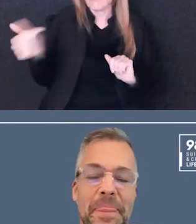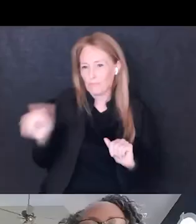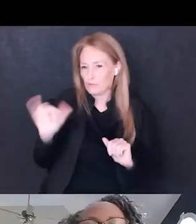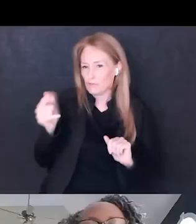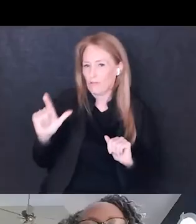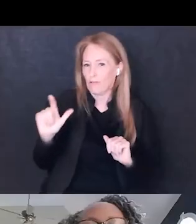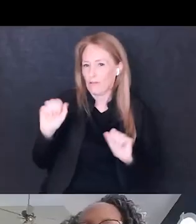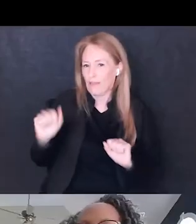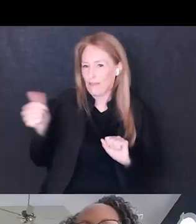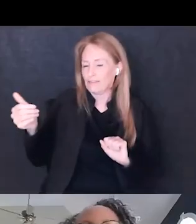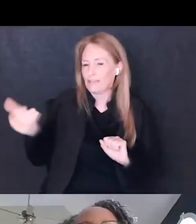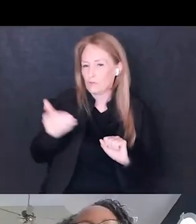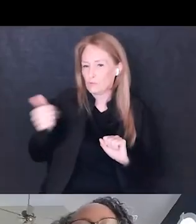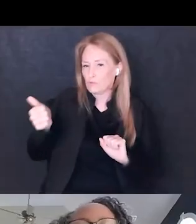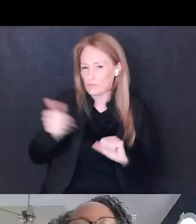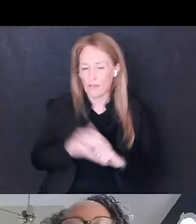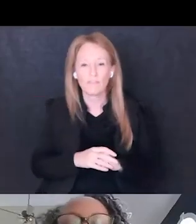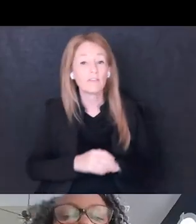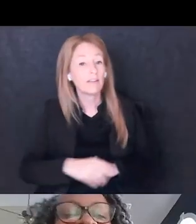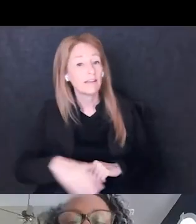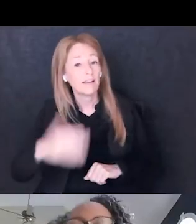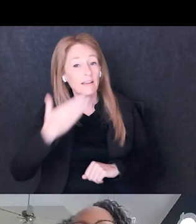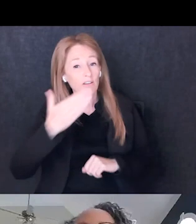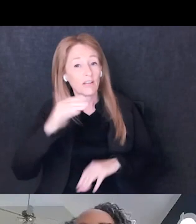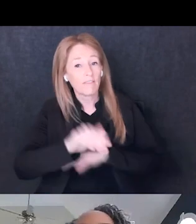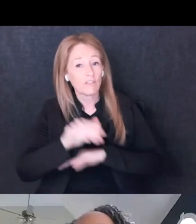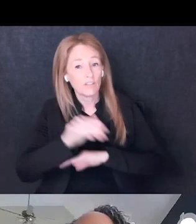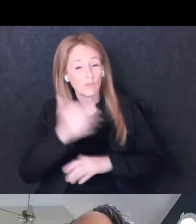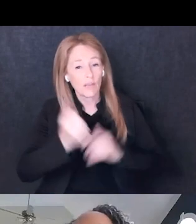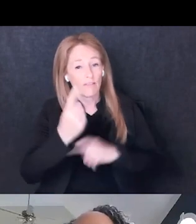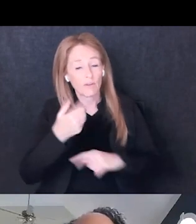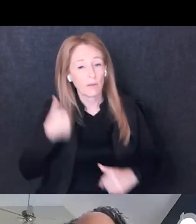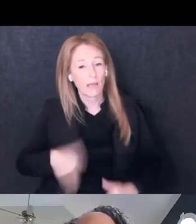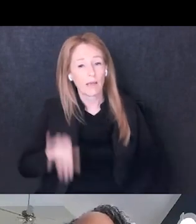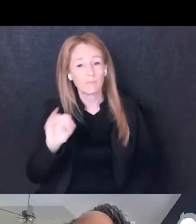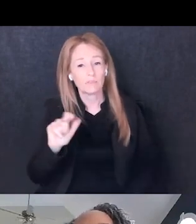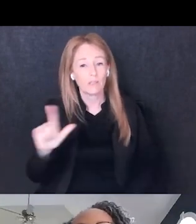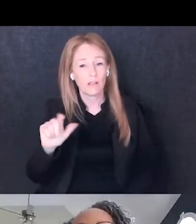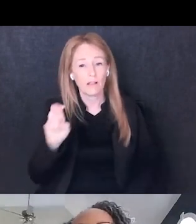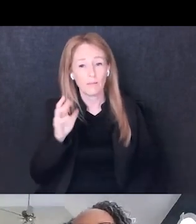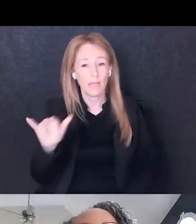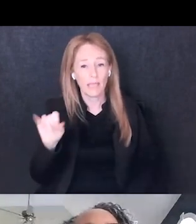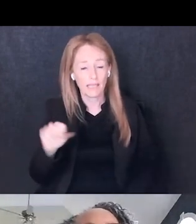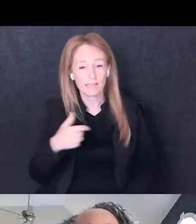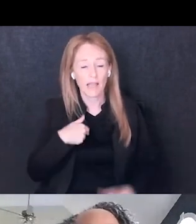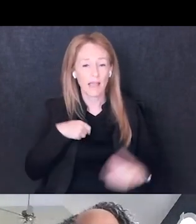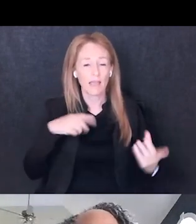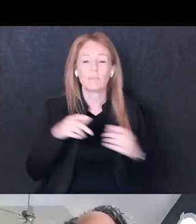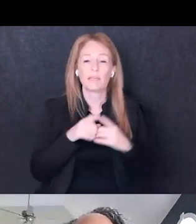: GOOD AFTERNOON. AS JOHN SAID, I AM JILL MAYS. I AM THE NEW CRISIS DIRECTOR FOR TRANSFORMATION.